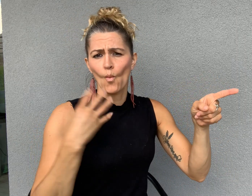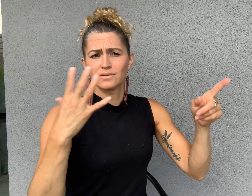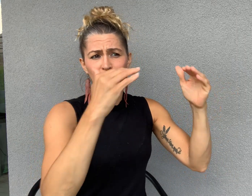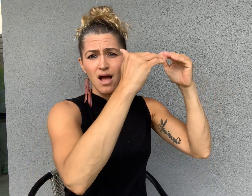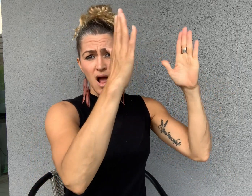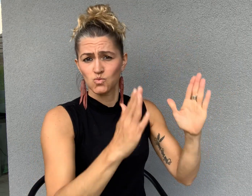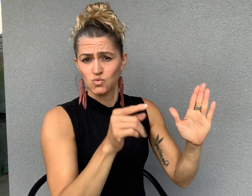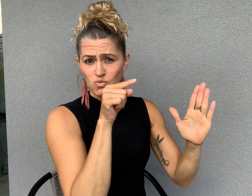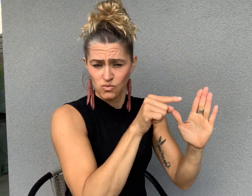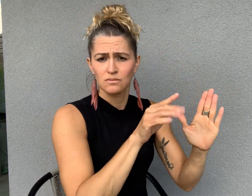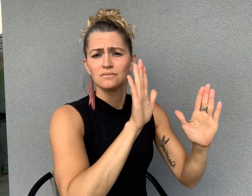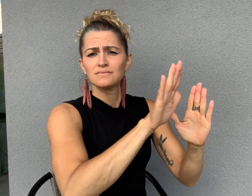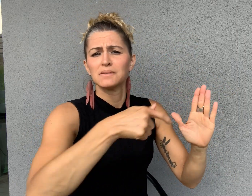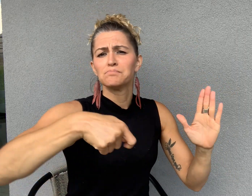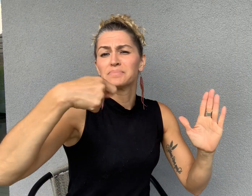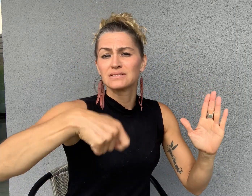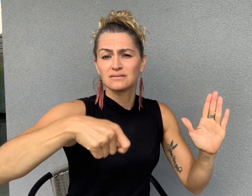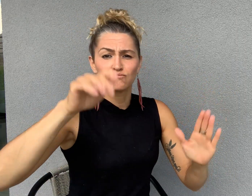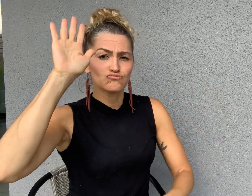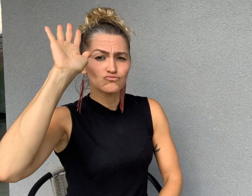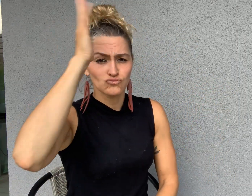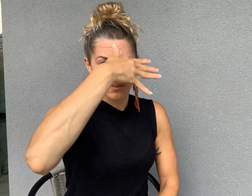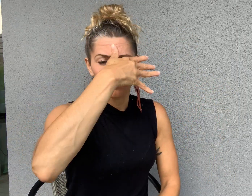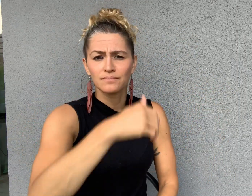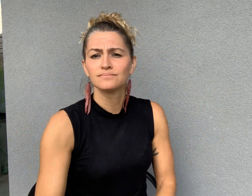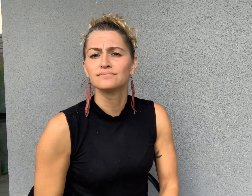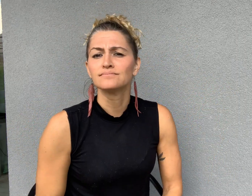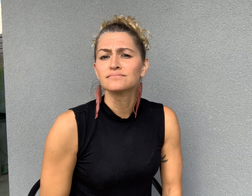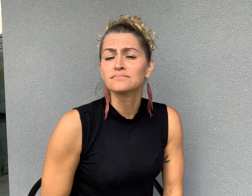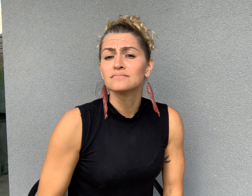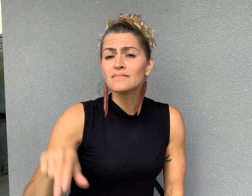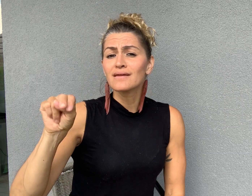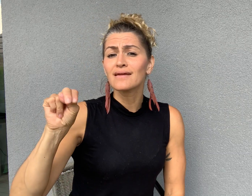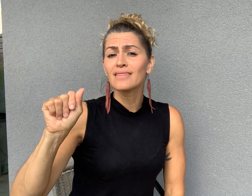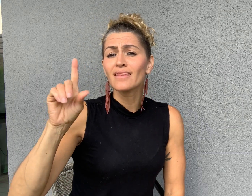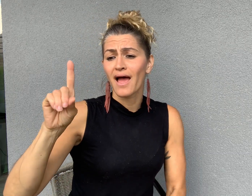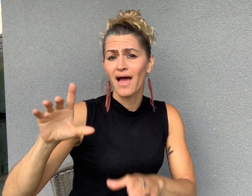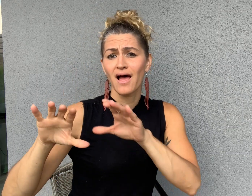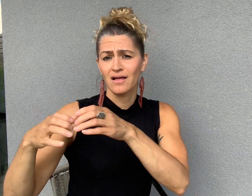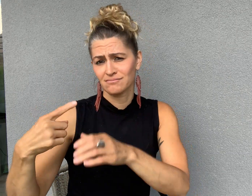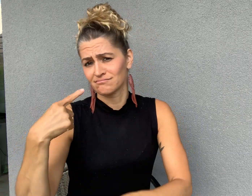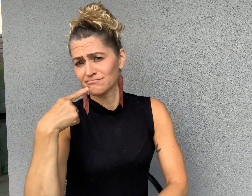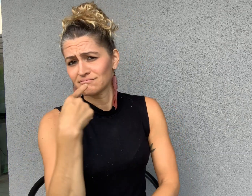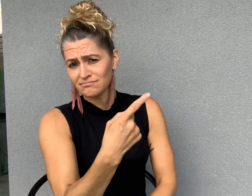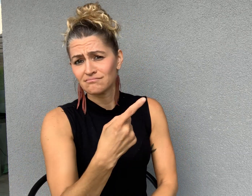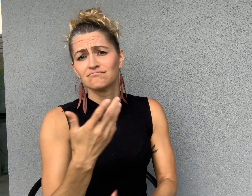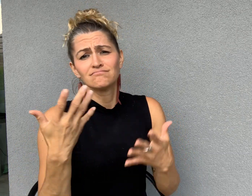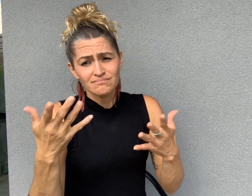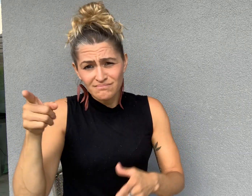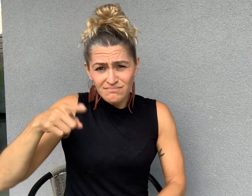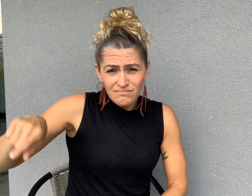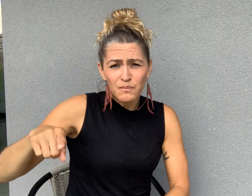the White House and President Donald Trump.